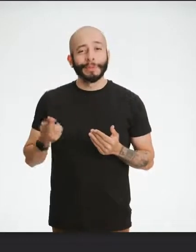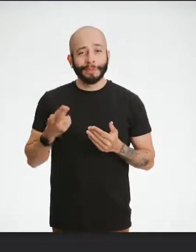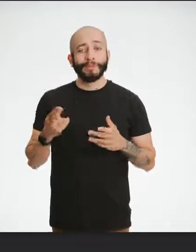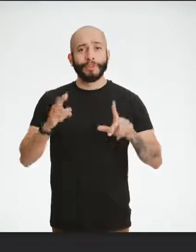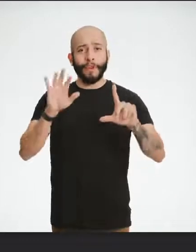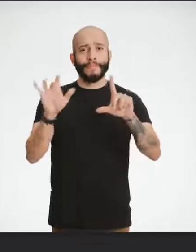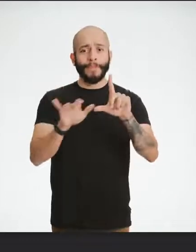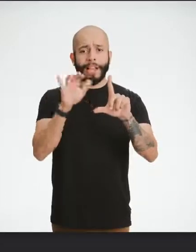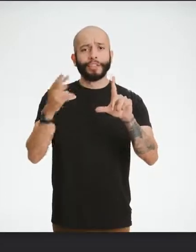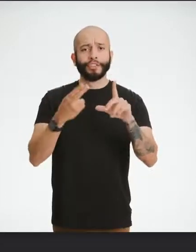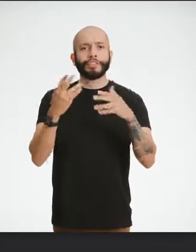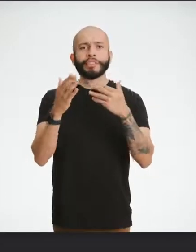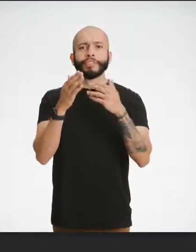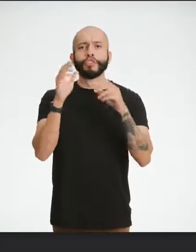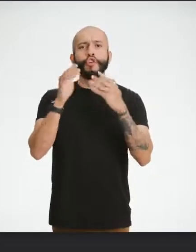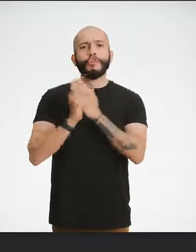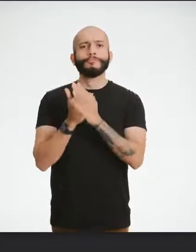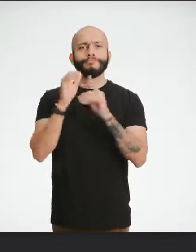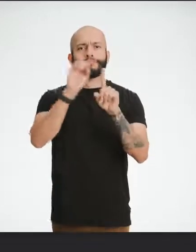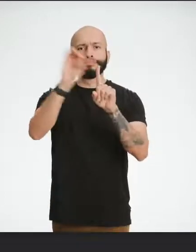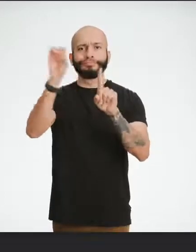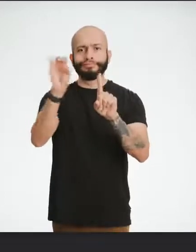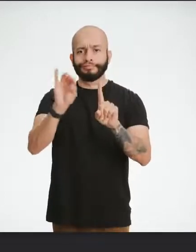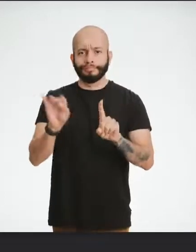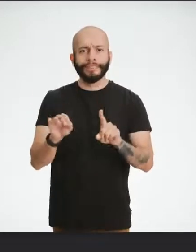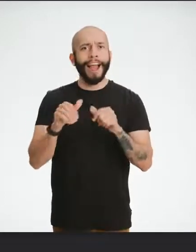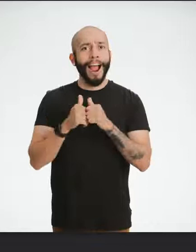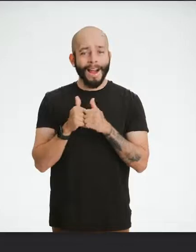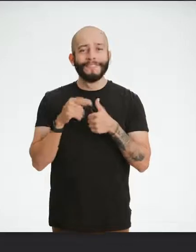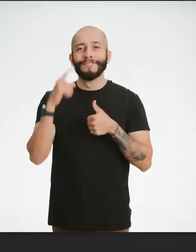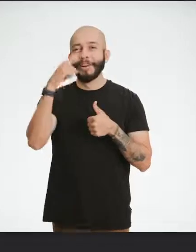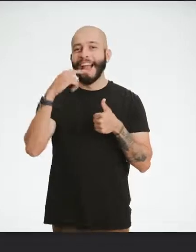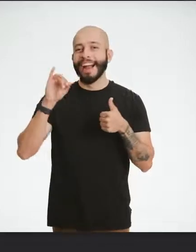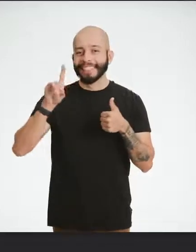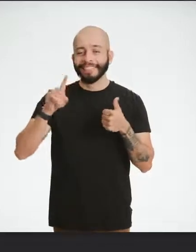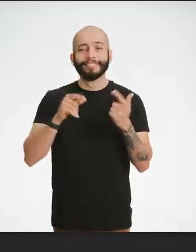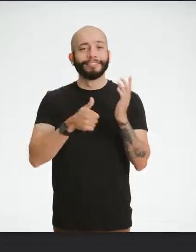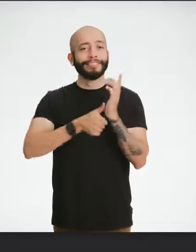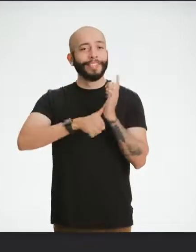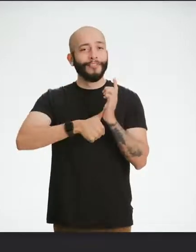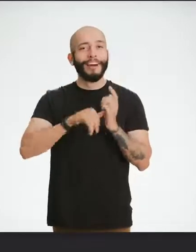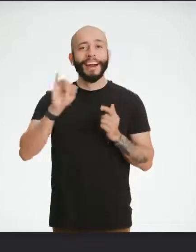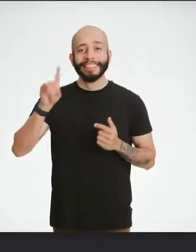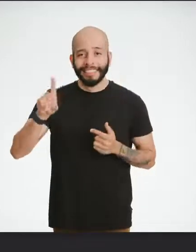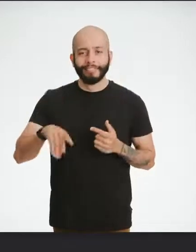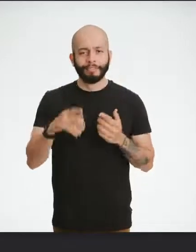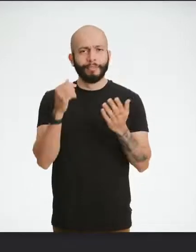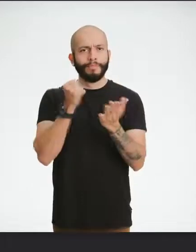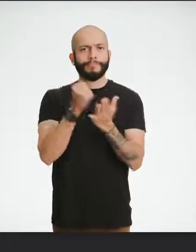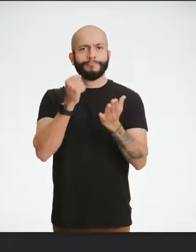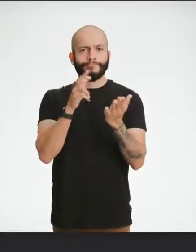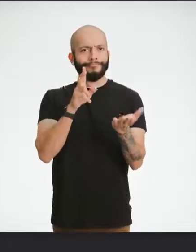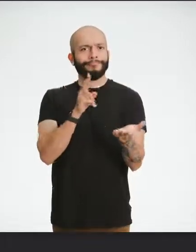The interface uses familiar Autofill-style UI and FaceID and TouchID for biometric verification.